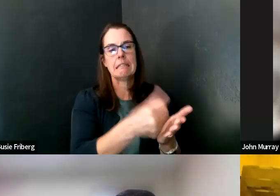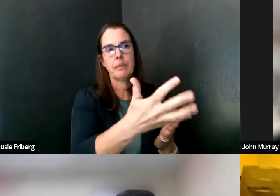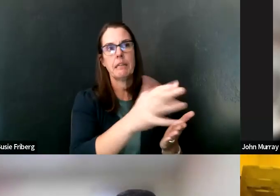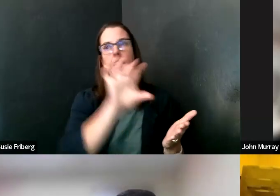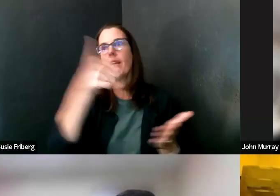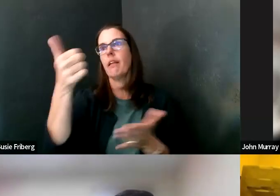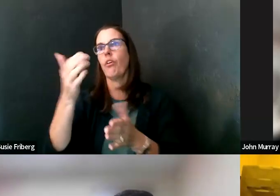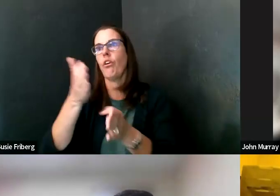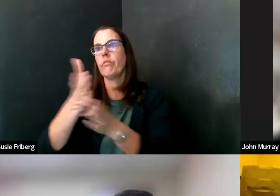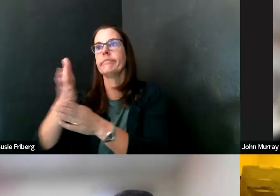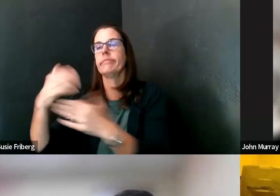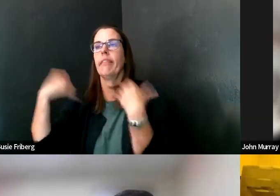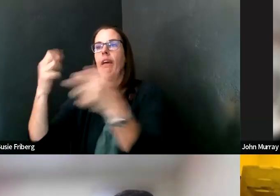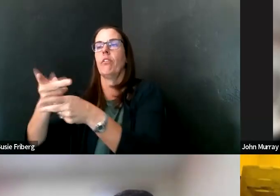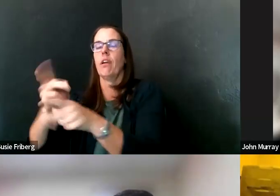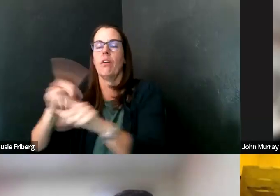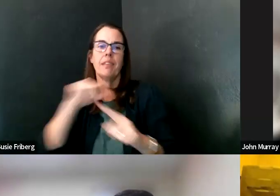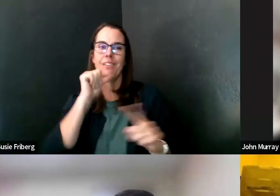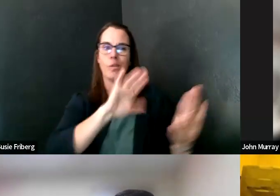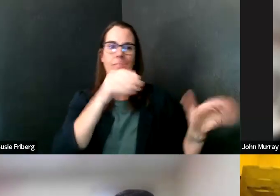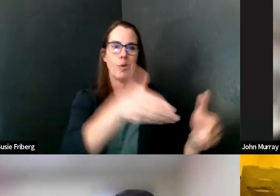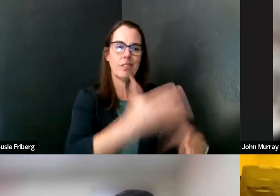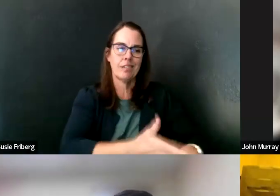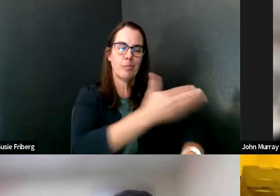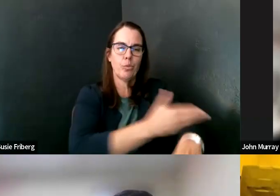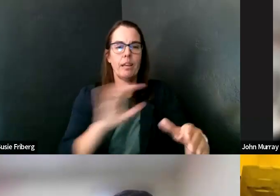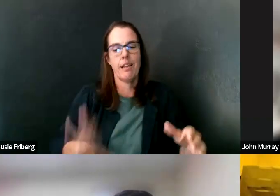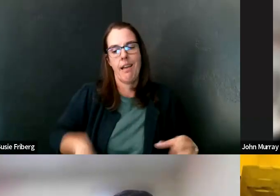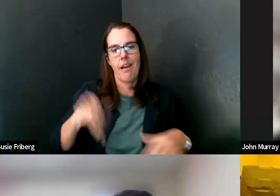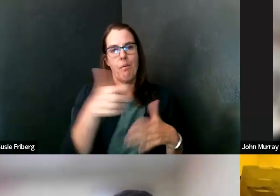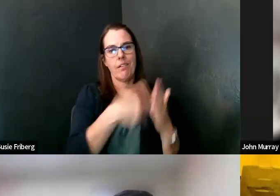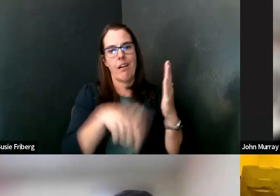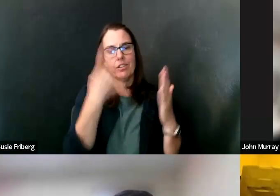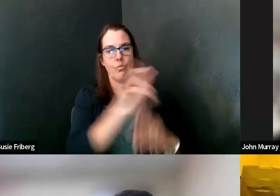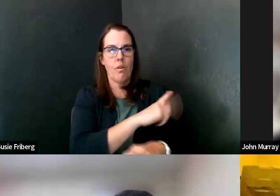but they do not focus on improving out-ofpocket costs for patients. You can't have both.